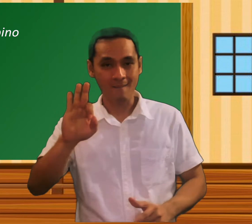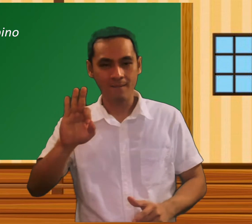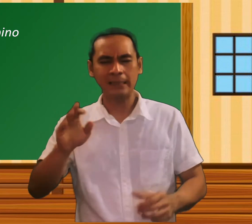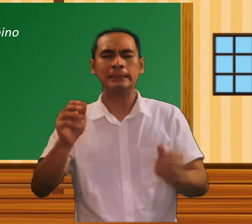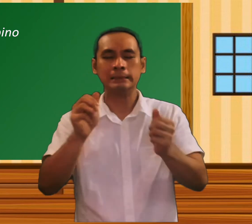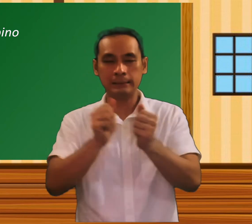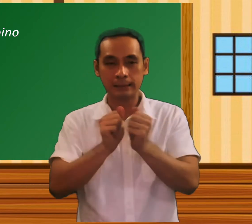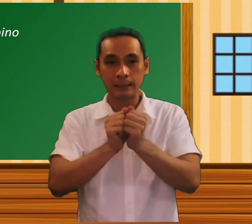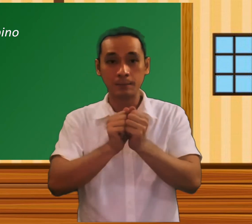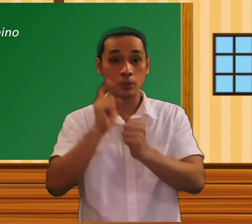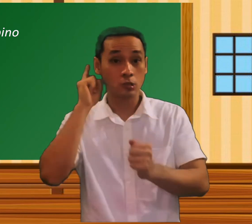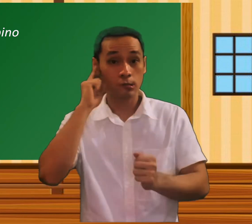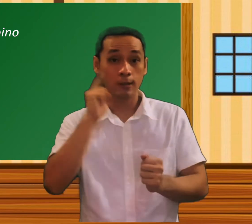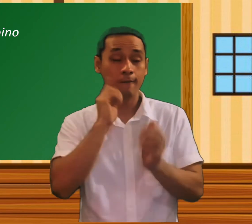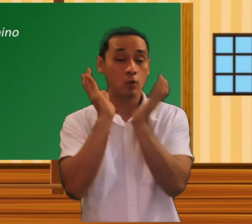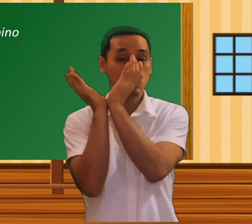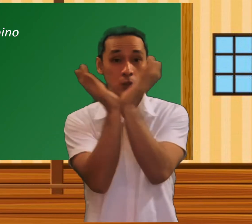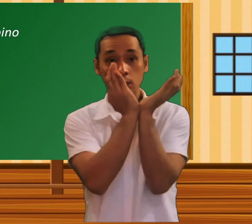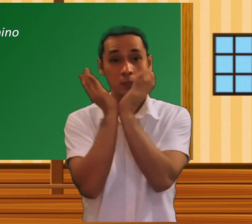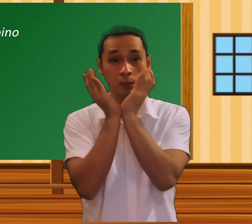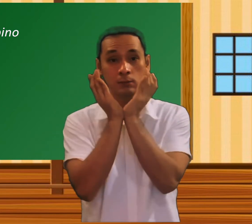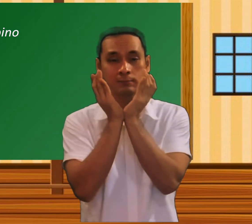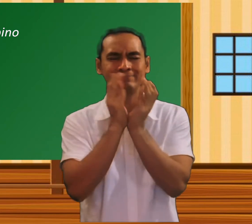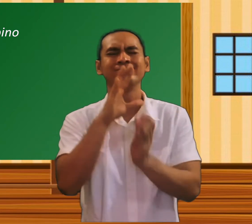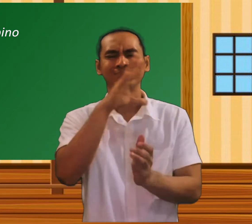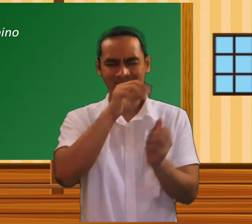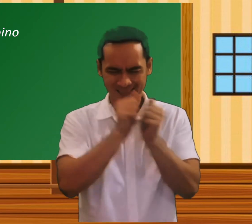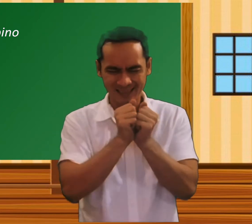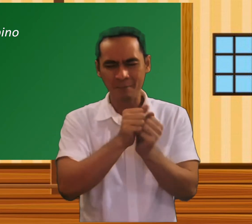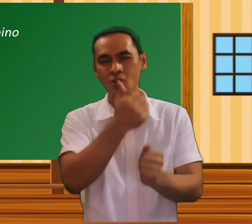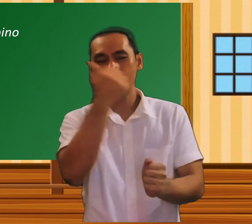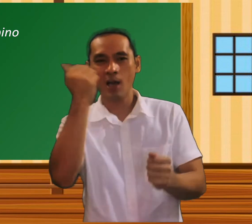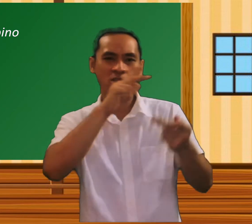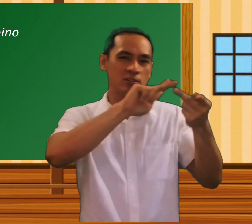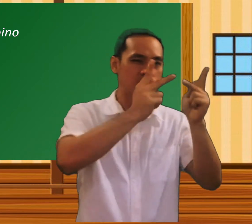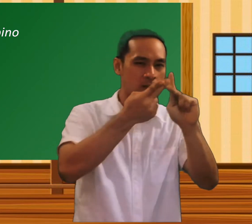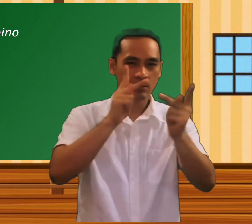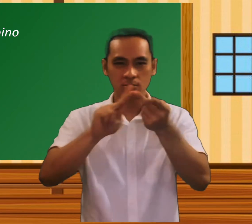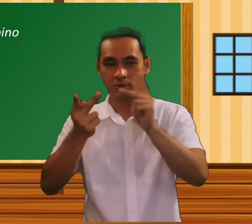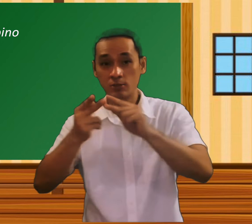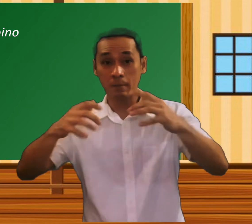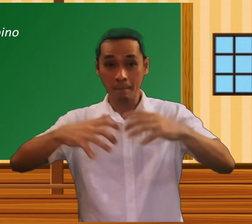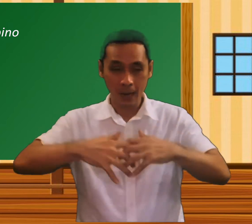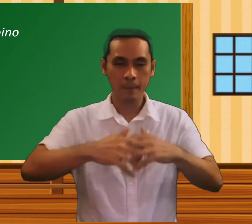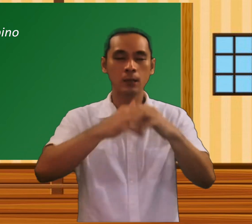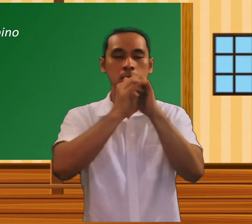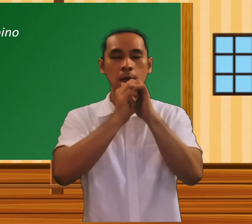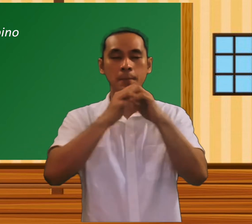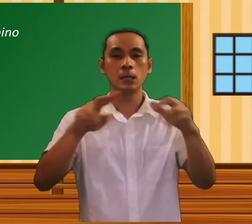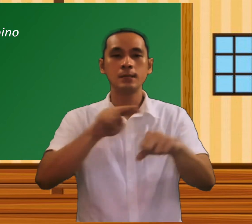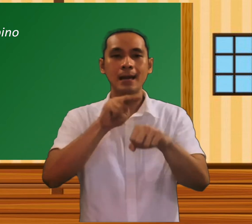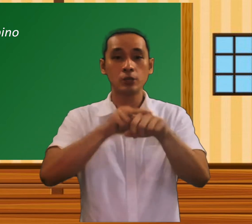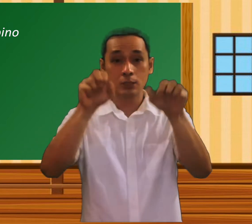with the involvement of the deaf community and other stakeholders to establish a national system